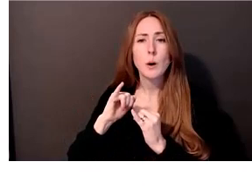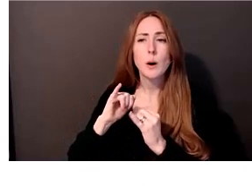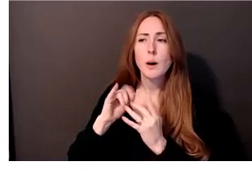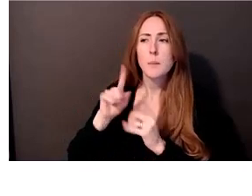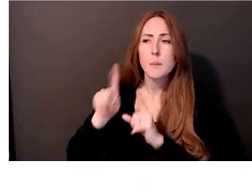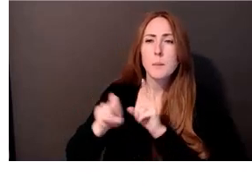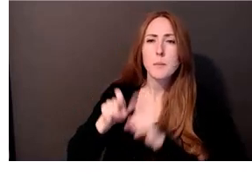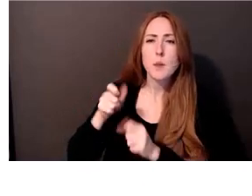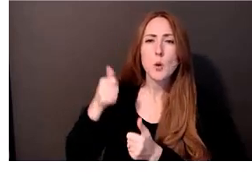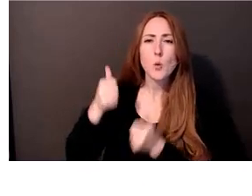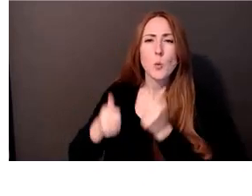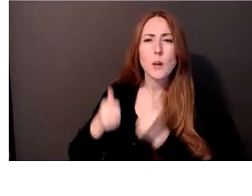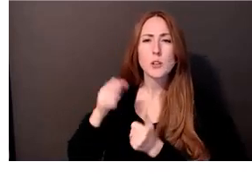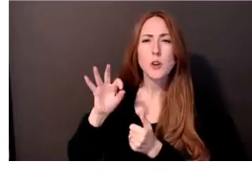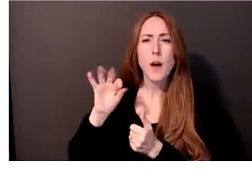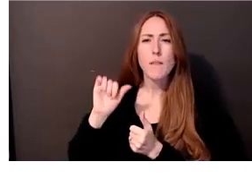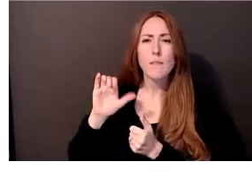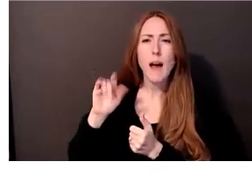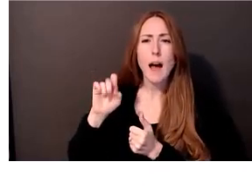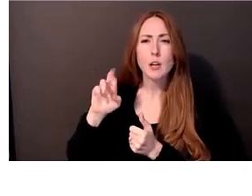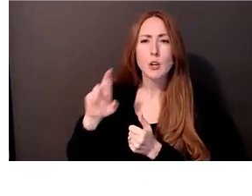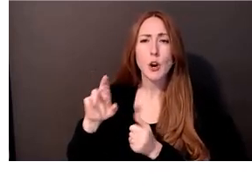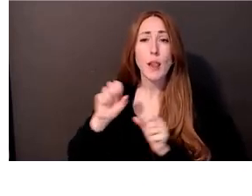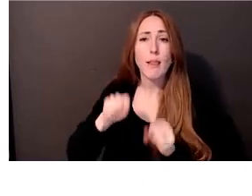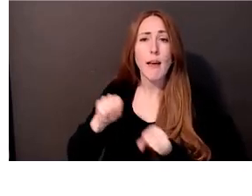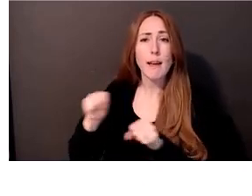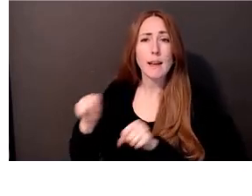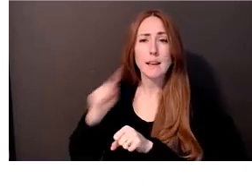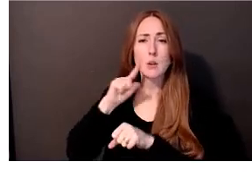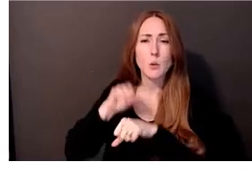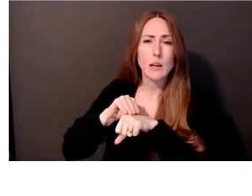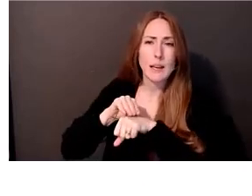the use of knowledge broker within rehabilitation settings in Canada.